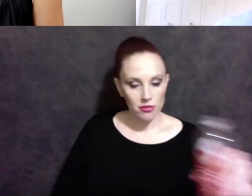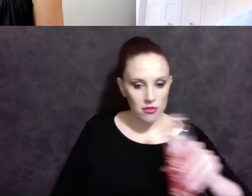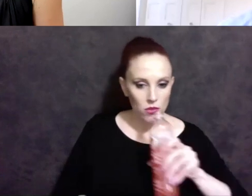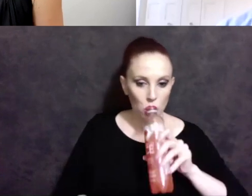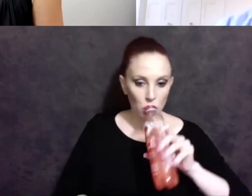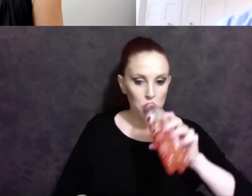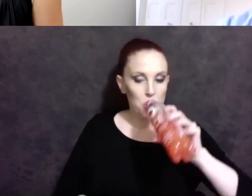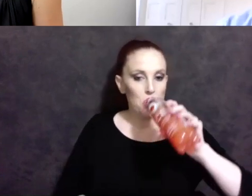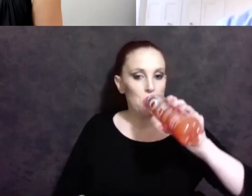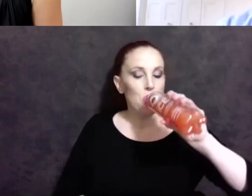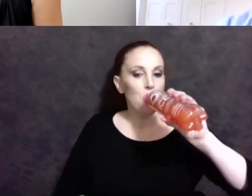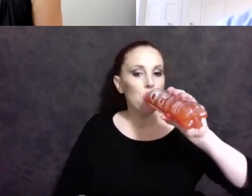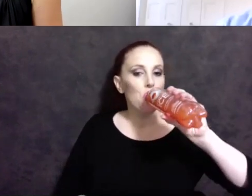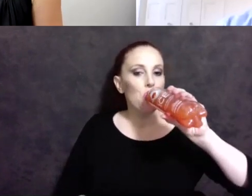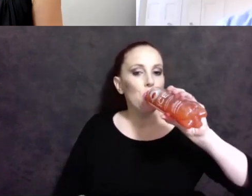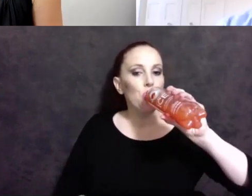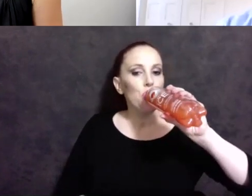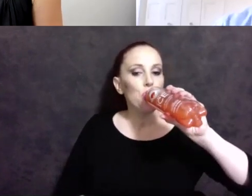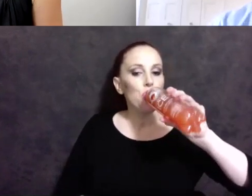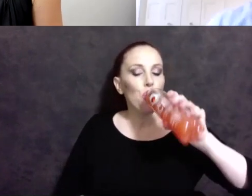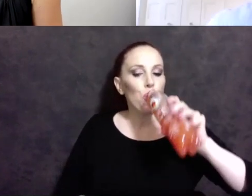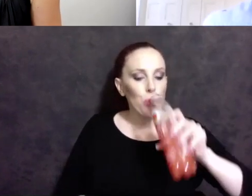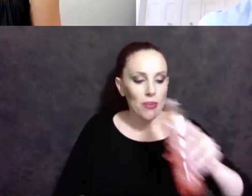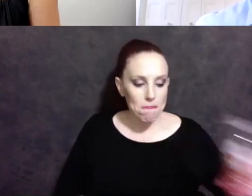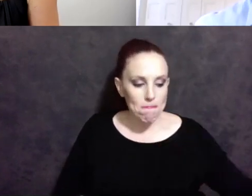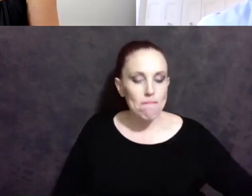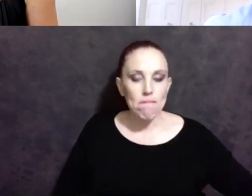and trauma. Awesome. Just looking some of the Q&A. If